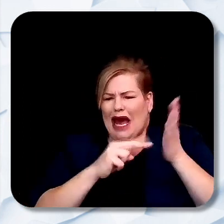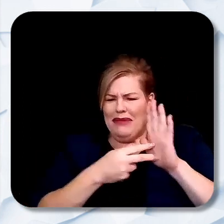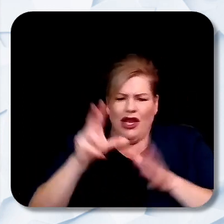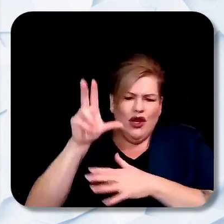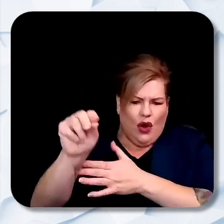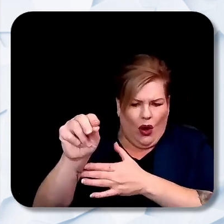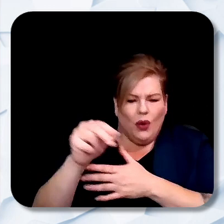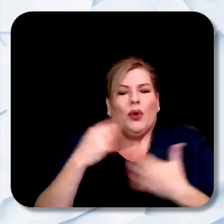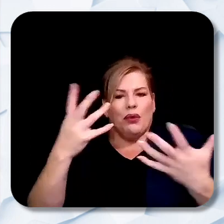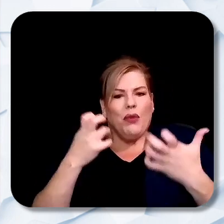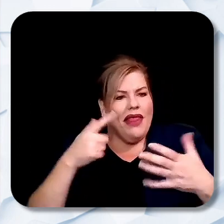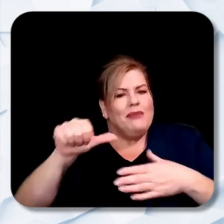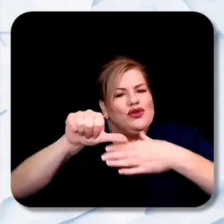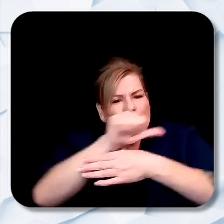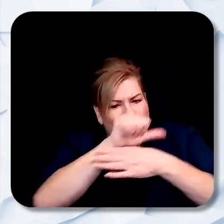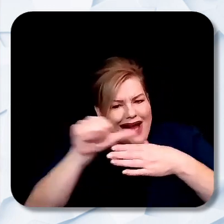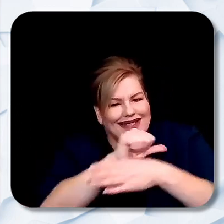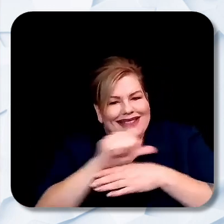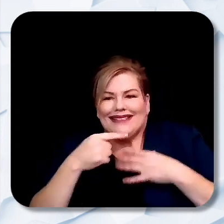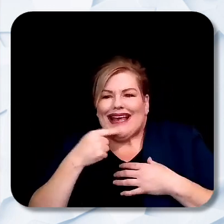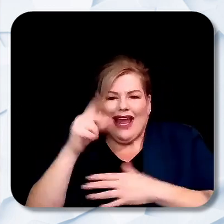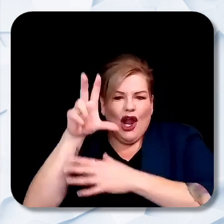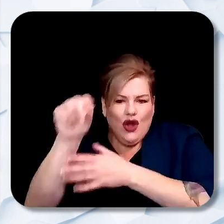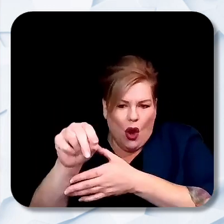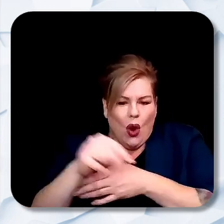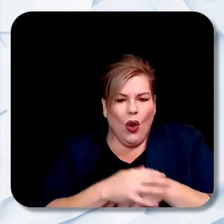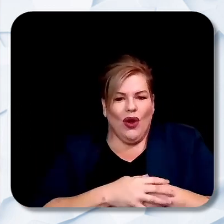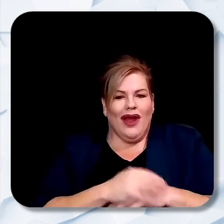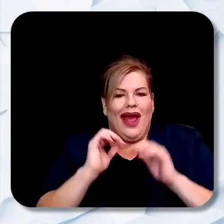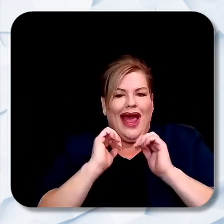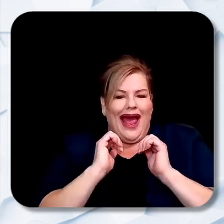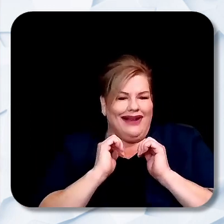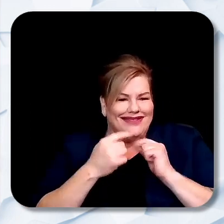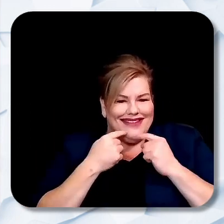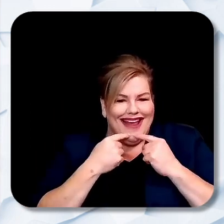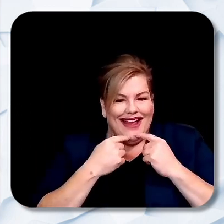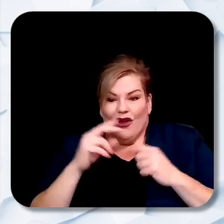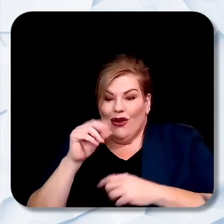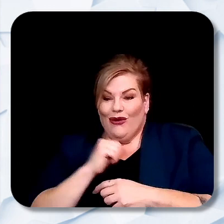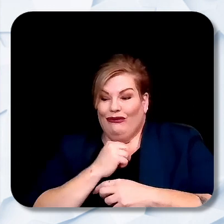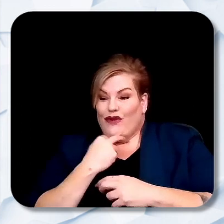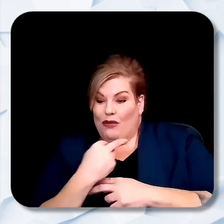to actually practice that practice. This skill of effective verbal and nonverbal ref refusal skills,